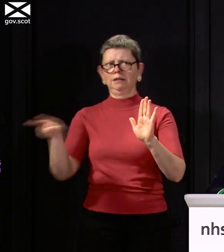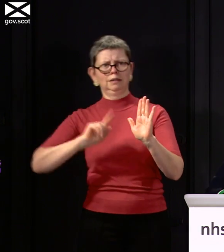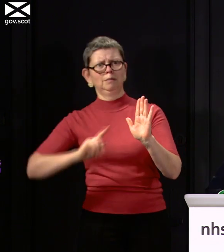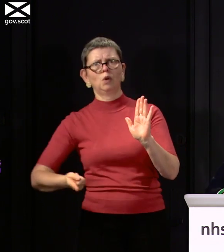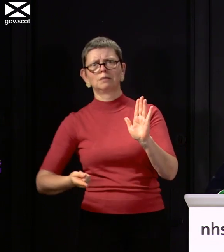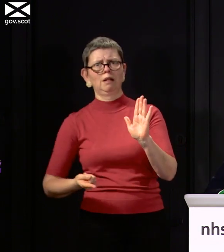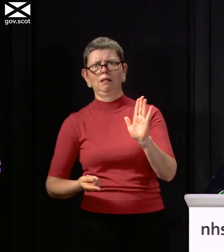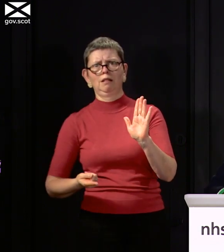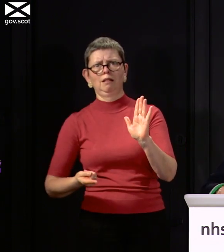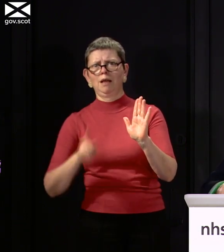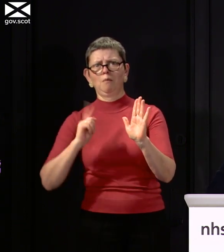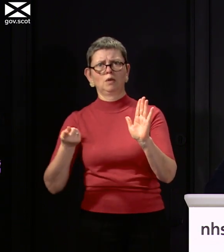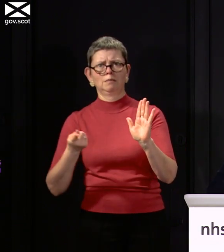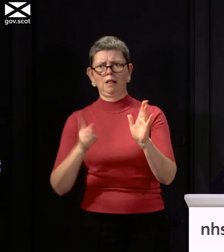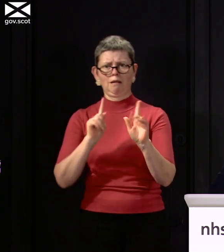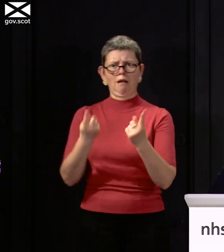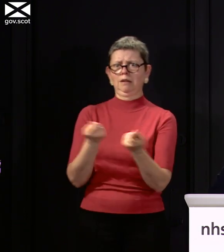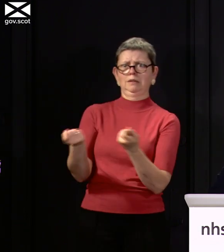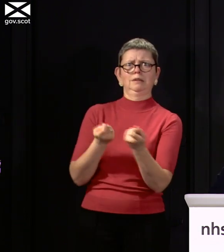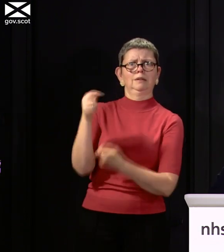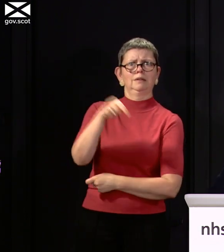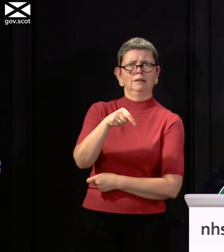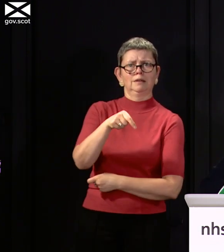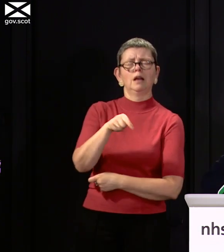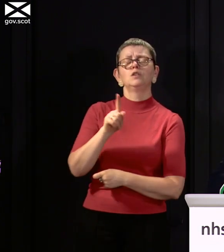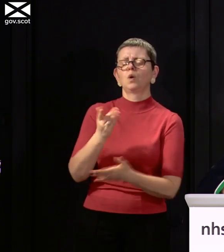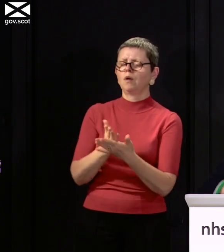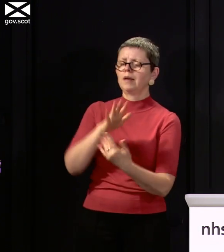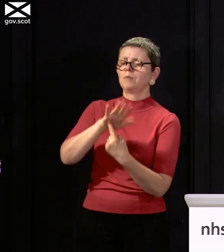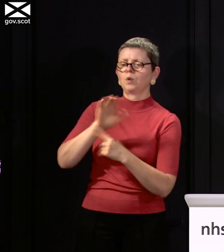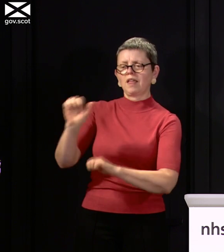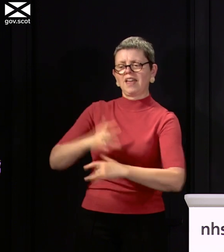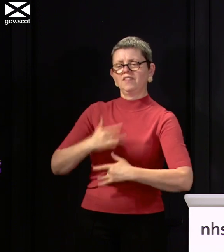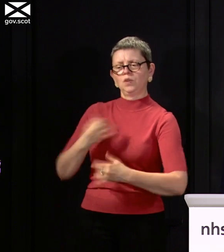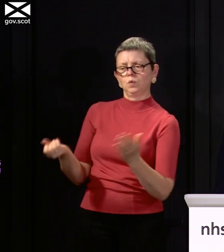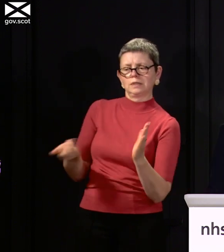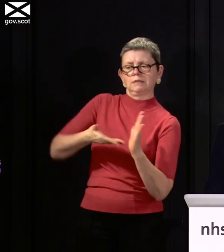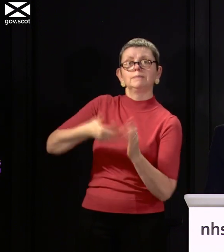in the world they can enforce that. So we make sure we take the view of the police as we make these decisions.